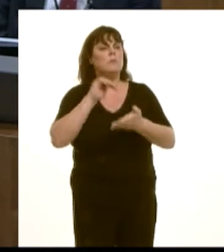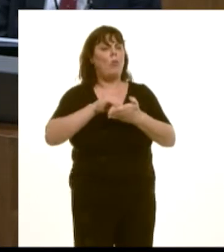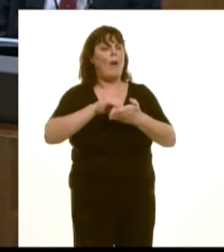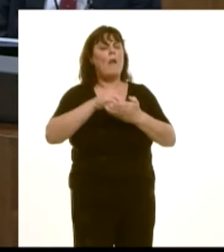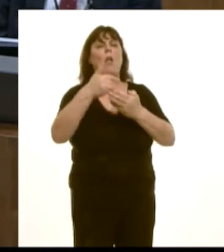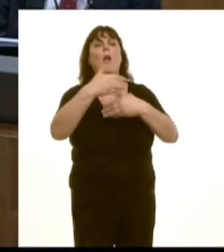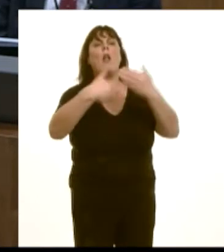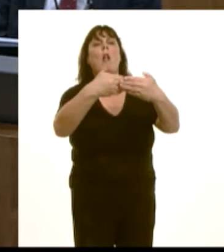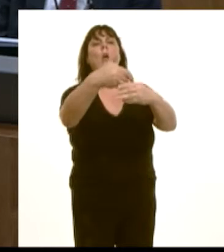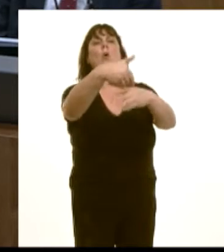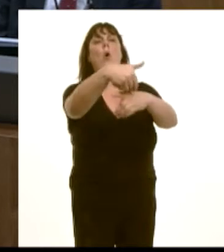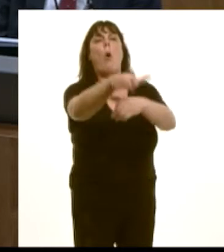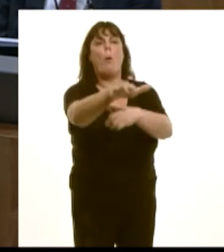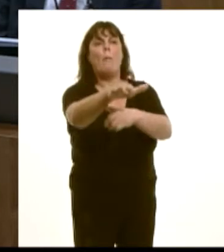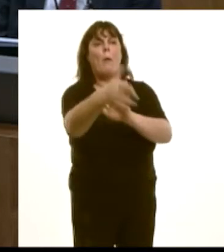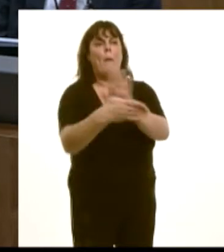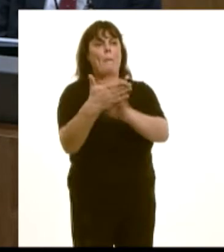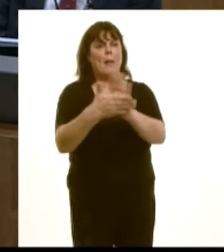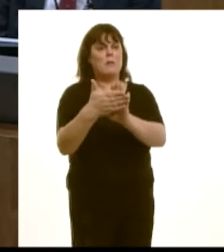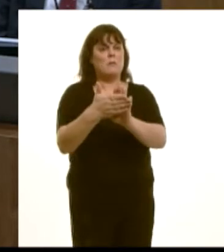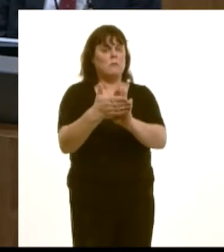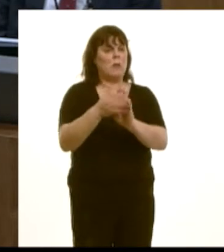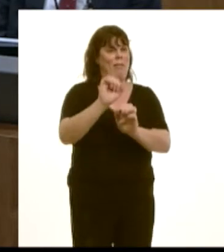their individual circumstances may mean that it is better for them to remain there and